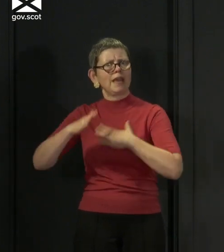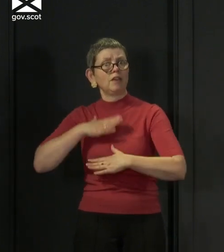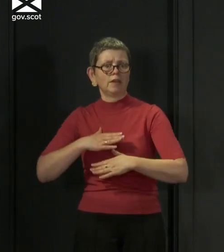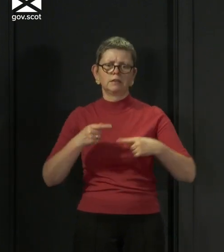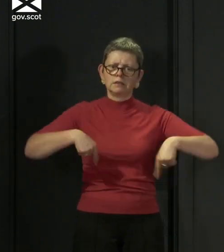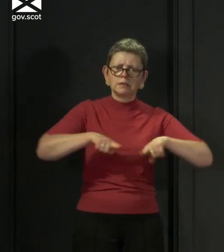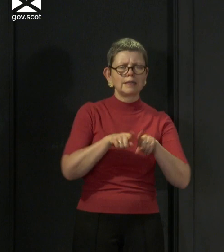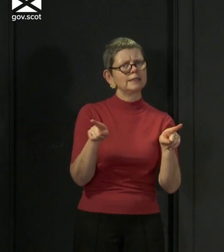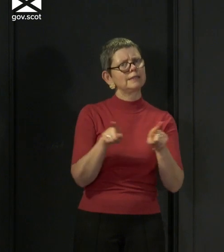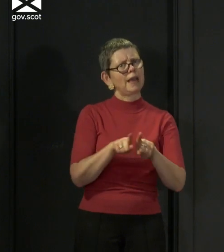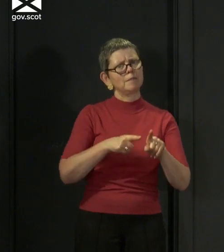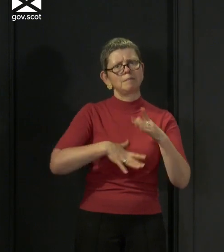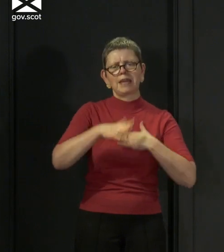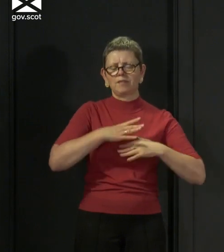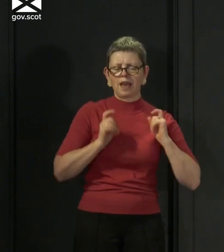thing. I hope you all stay safe.